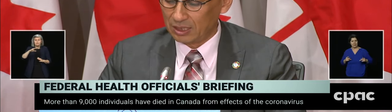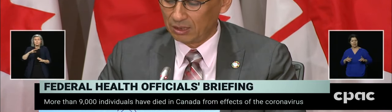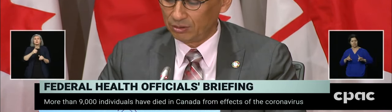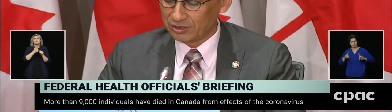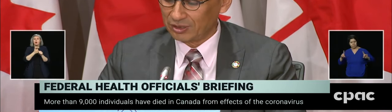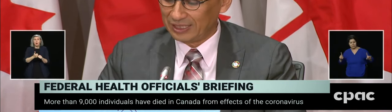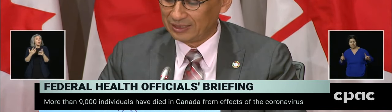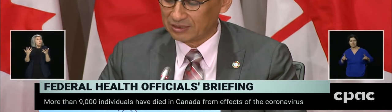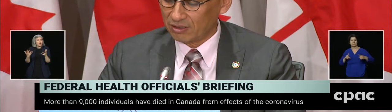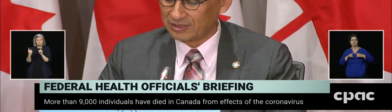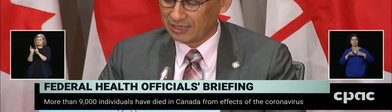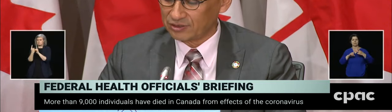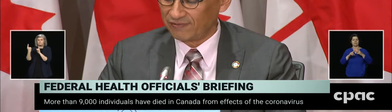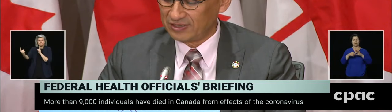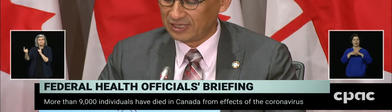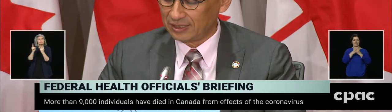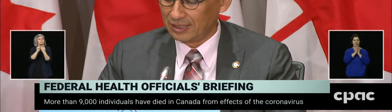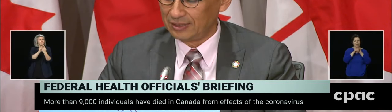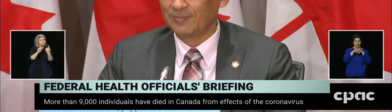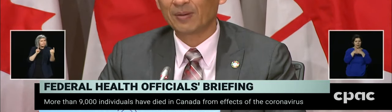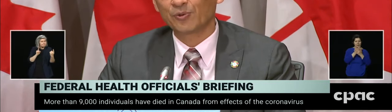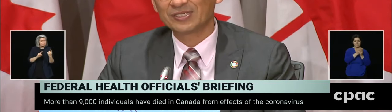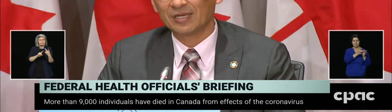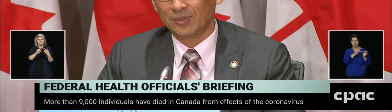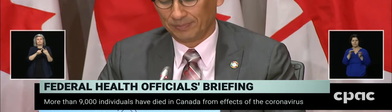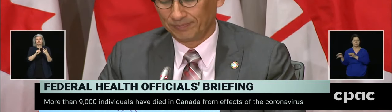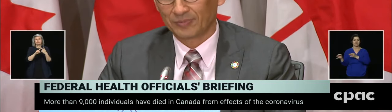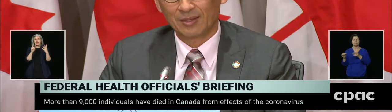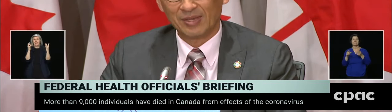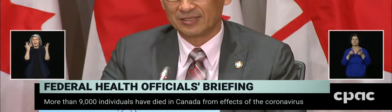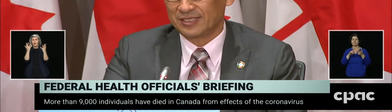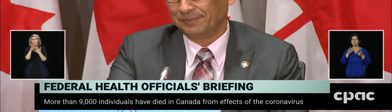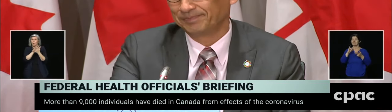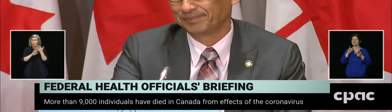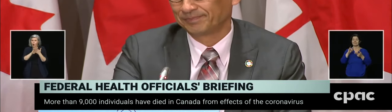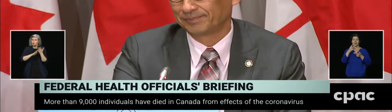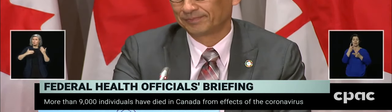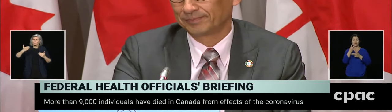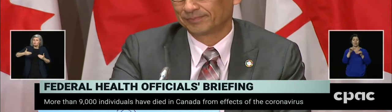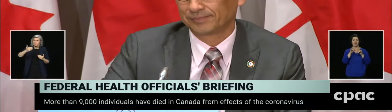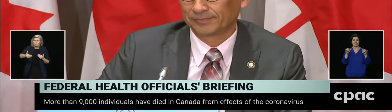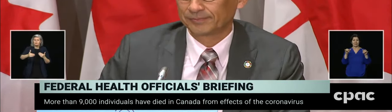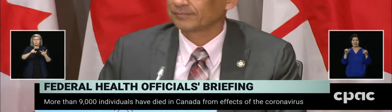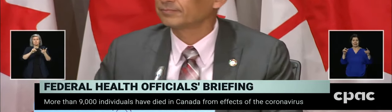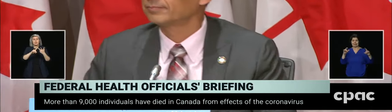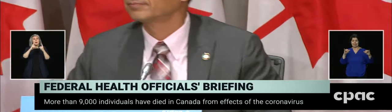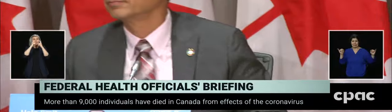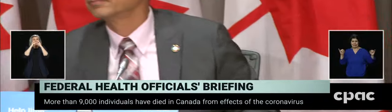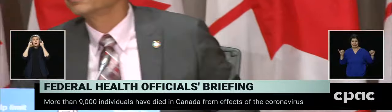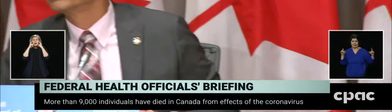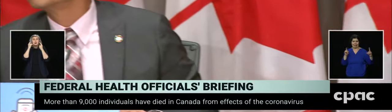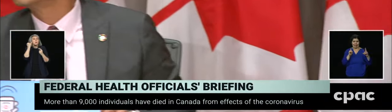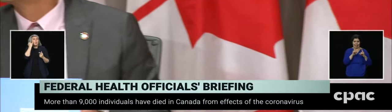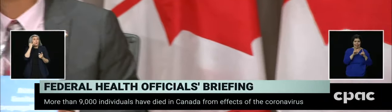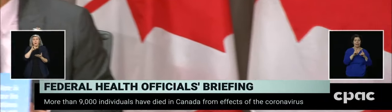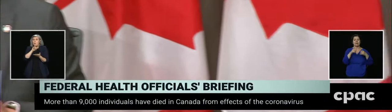PUBLIC HEALTH PRACTICES OF PHYSICAL DISTANCING, FREQUENT HAND WASHING, AND WEARING A MASK